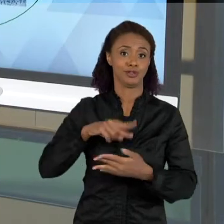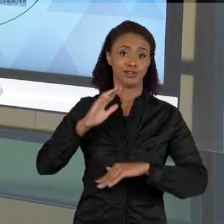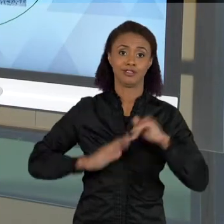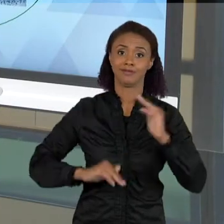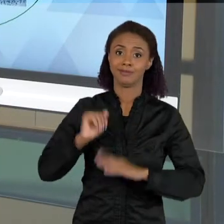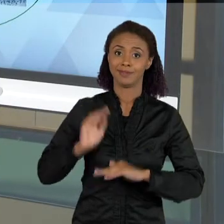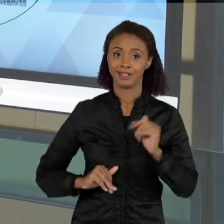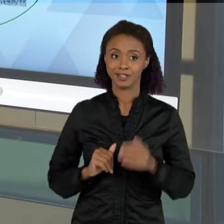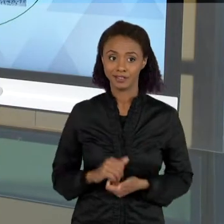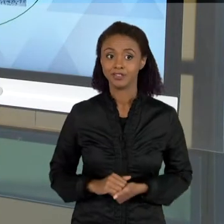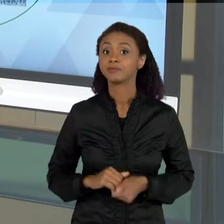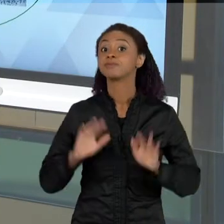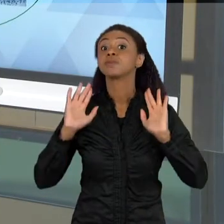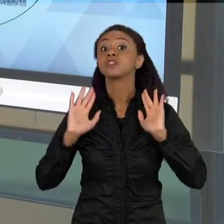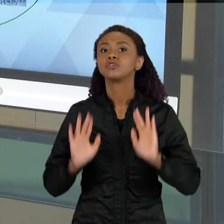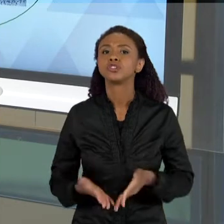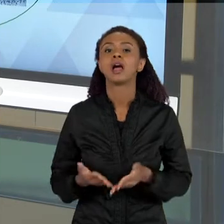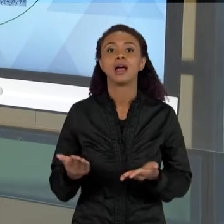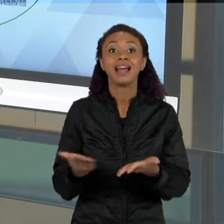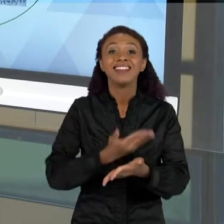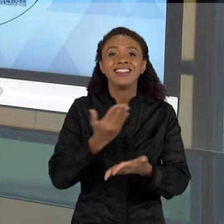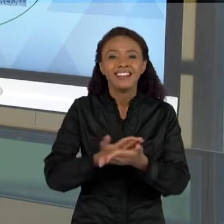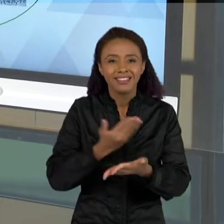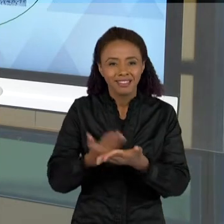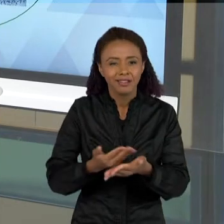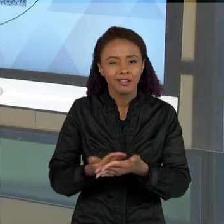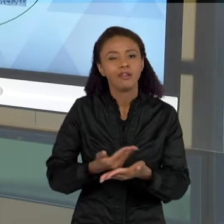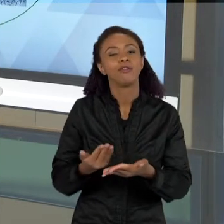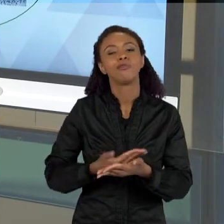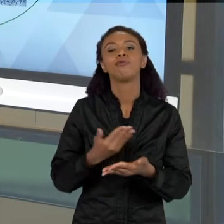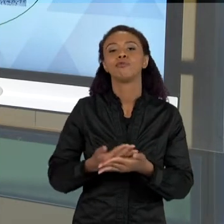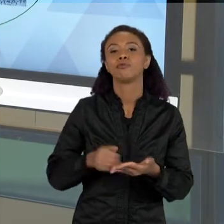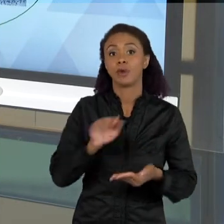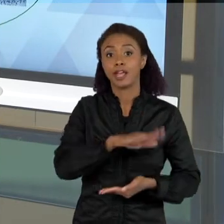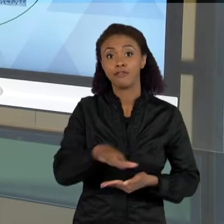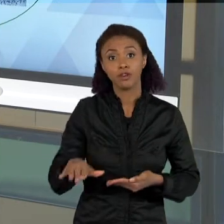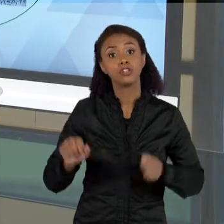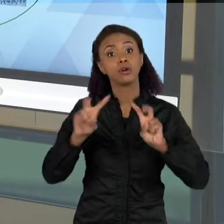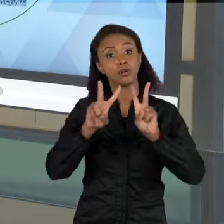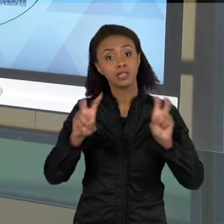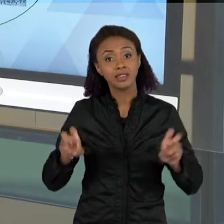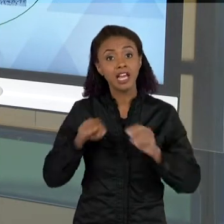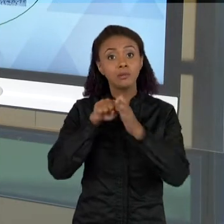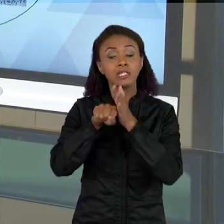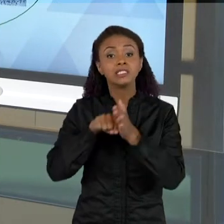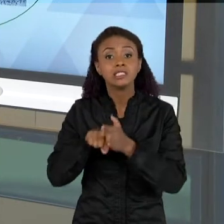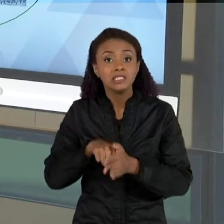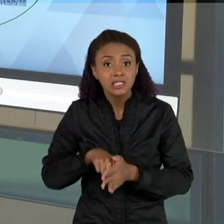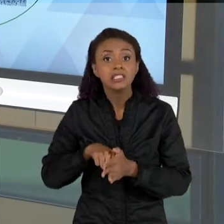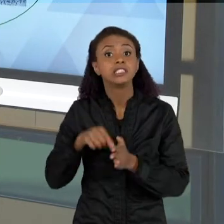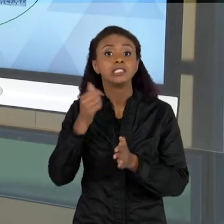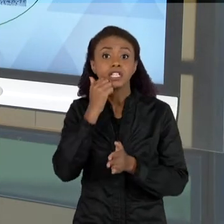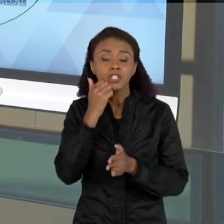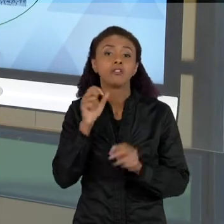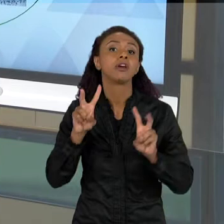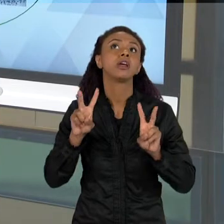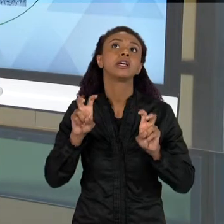LITERATURA INFANTIL QUE TRATAM DE TEMAS CIENTÍFICOS, POR EXEMPLO, TEMAS ECOLÓGICOS. ENTÃO EU VOU TER LÁ VÁRIOS